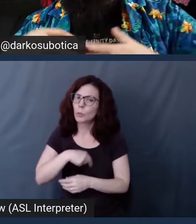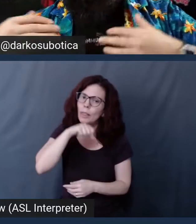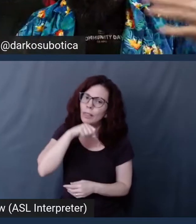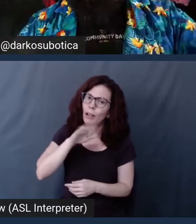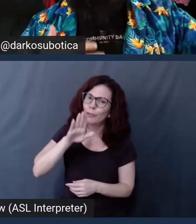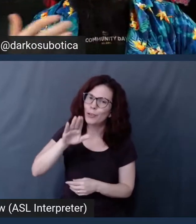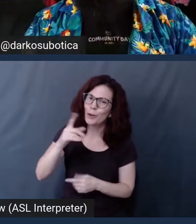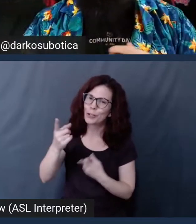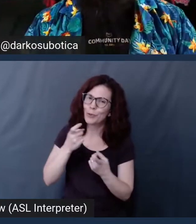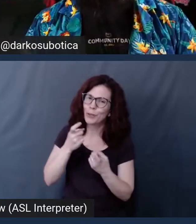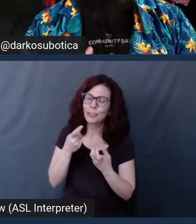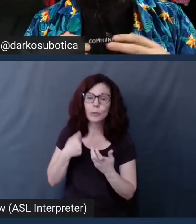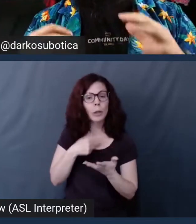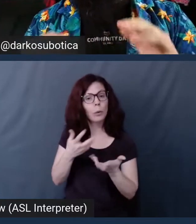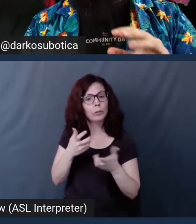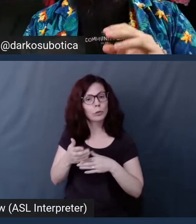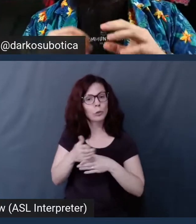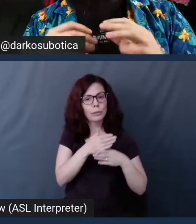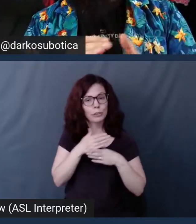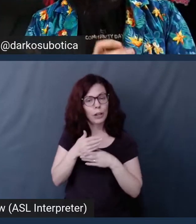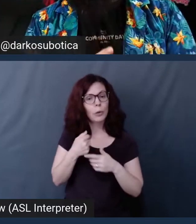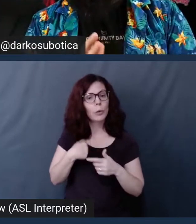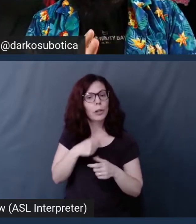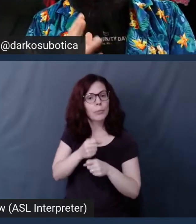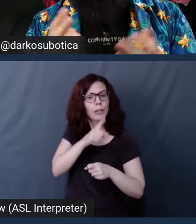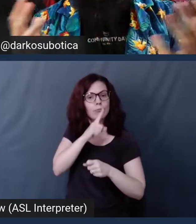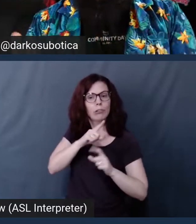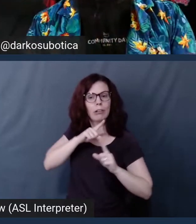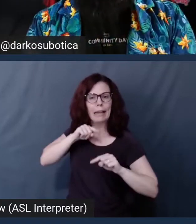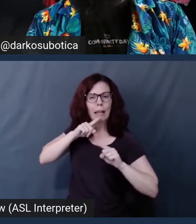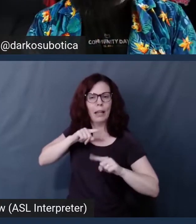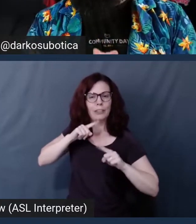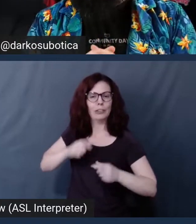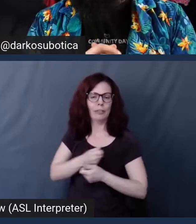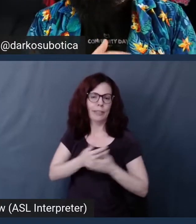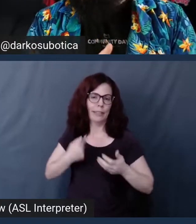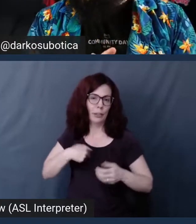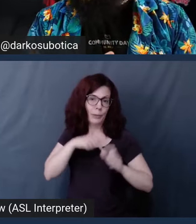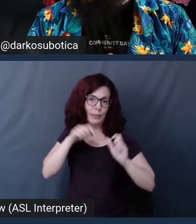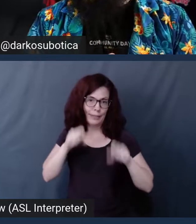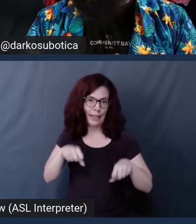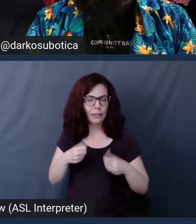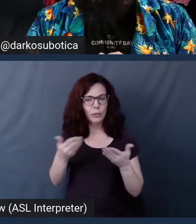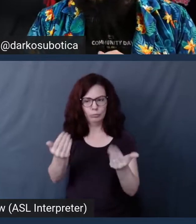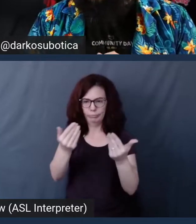We want to make sure to answer everything that we can here, so feel free to keep them coming in.